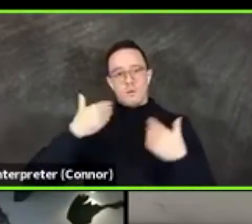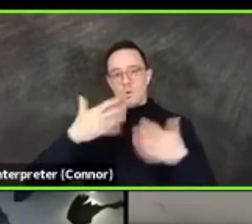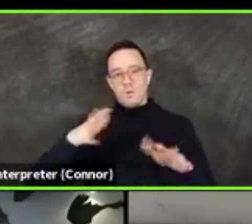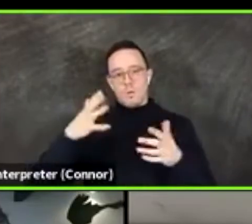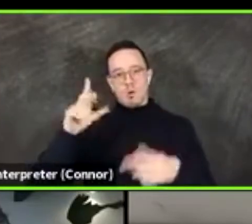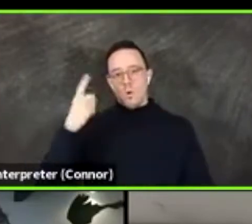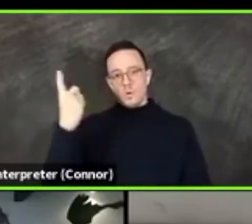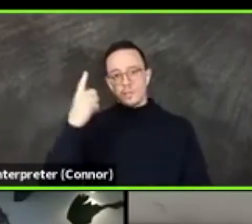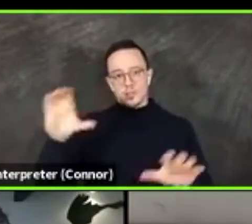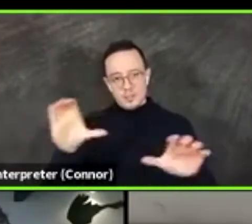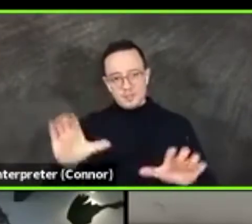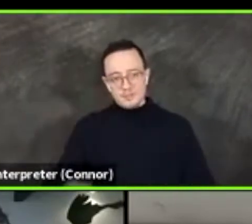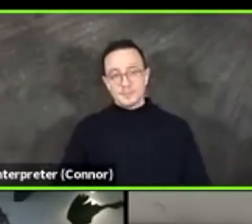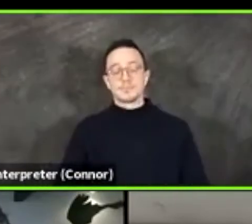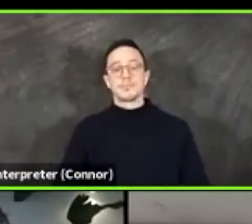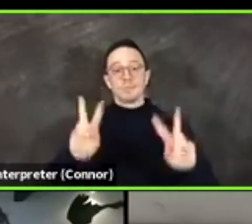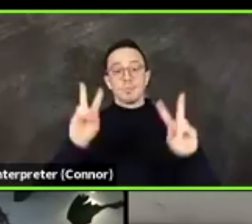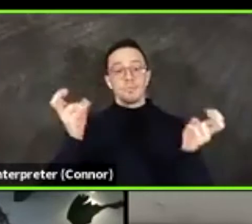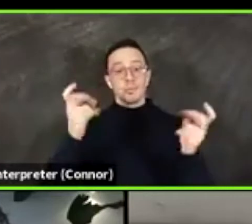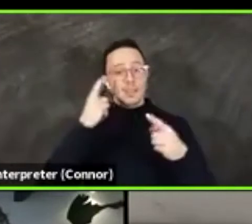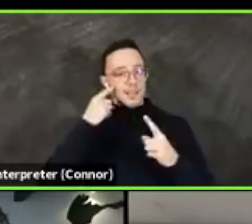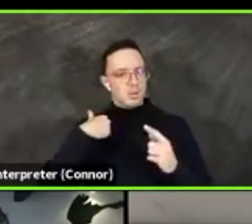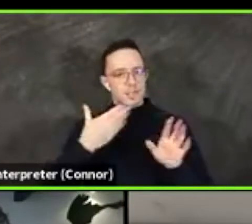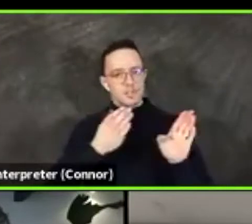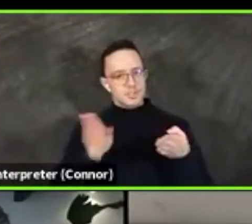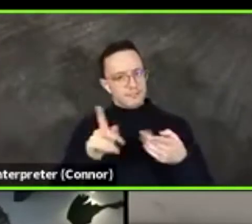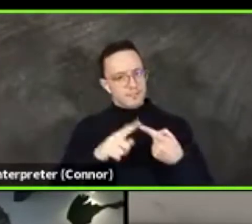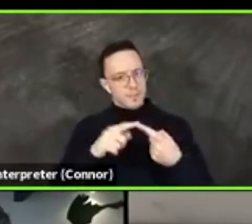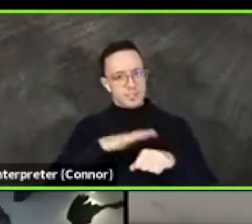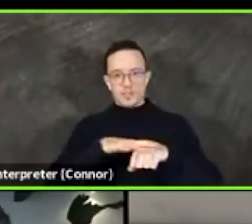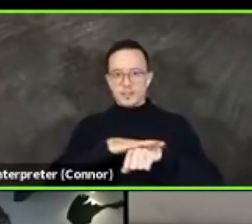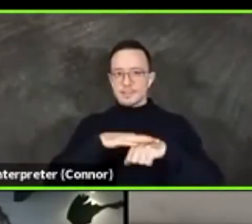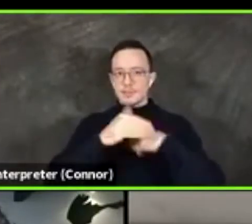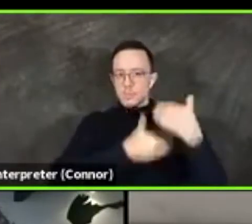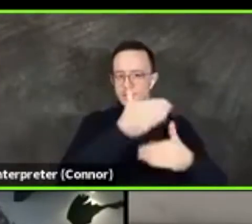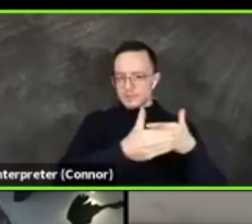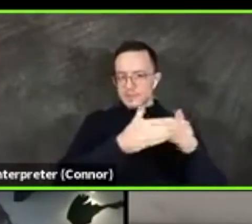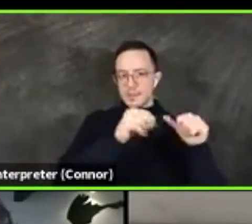INDIGENIZEING THE PROCESSES THAT MAINTAIN THE STRUCTURES OF SETTLER COLONIALISM AND